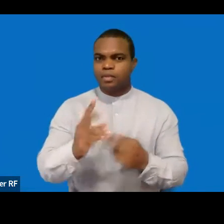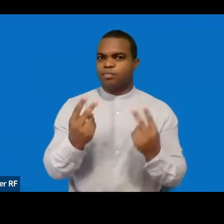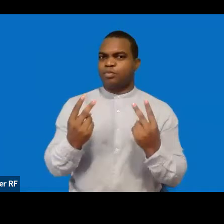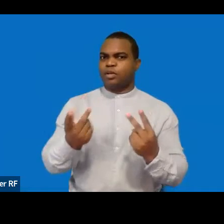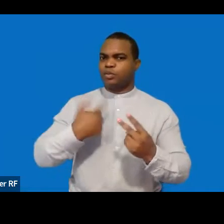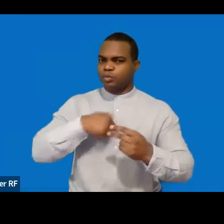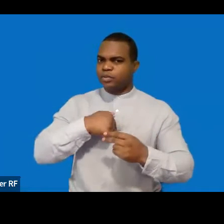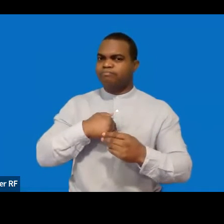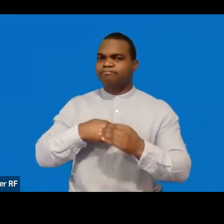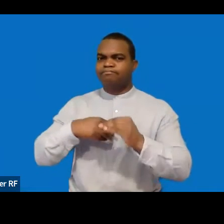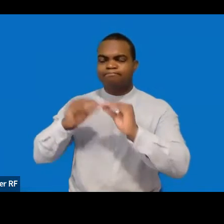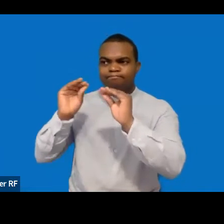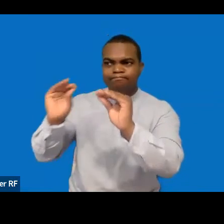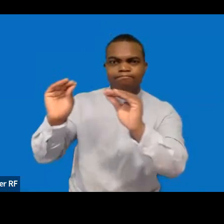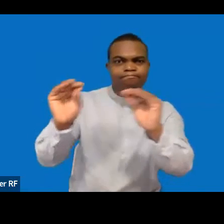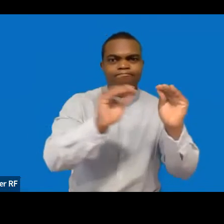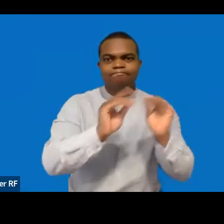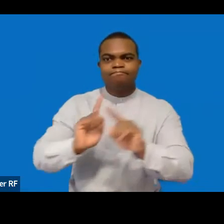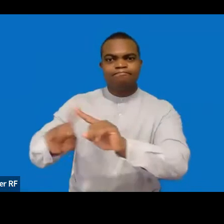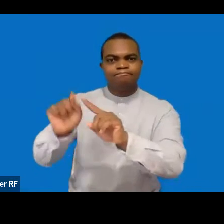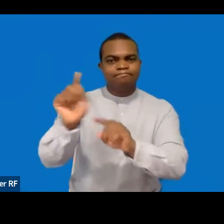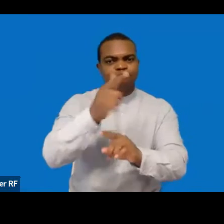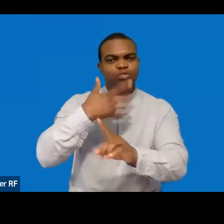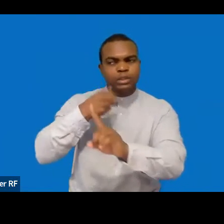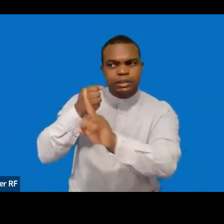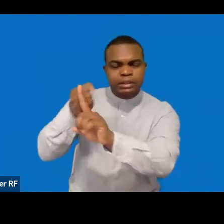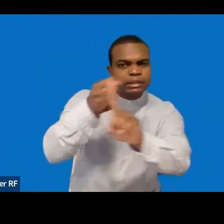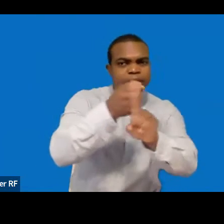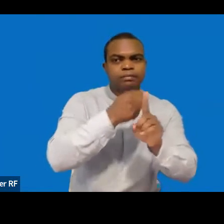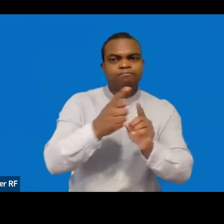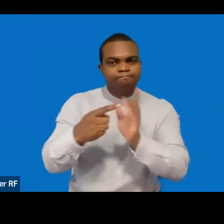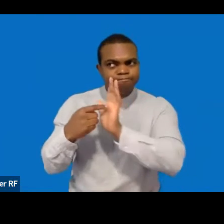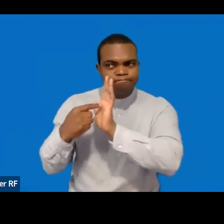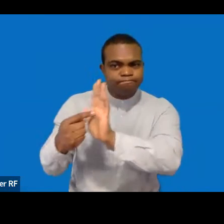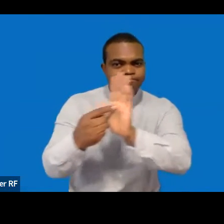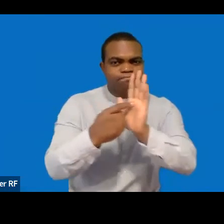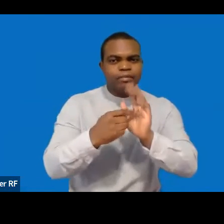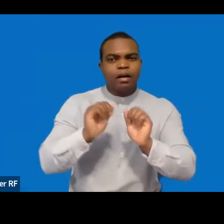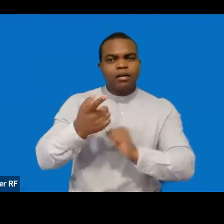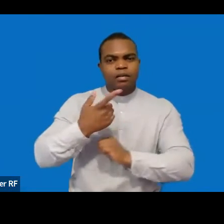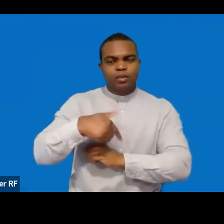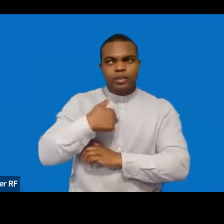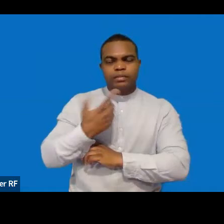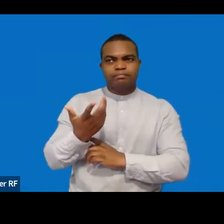but also what is on the table. The first step was that the European Commission presented a proposal.